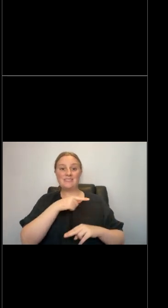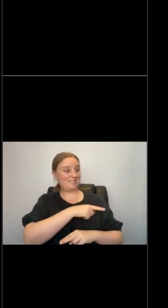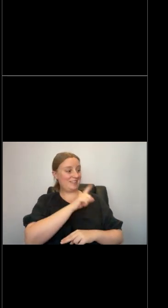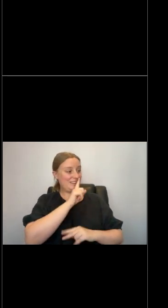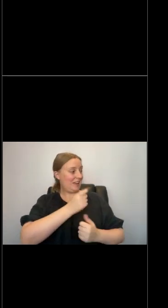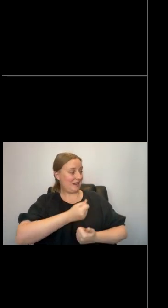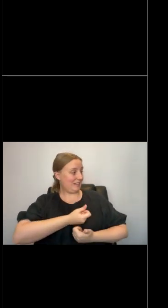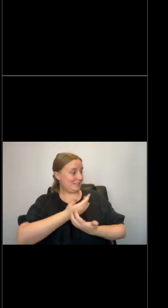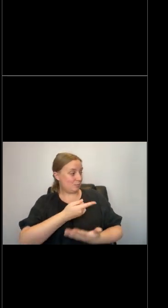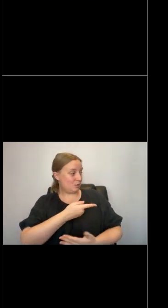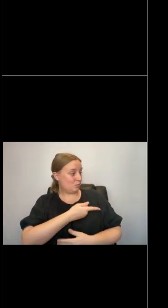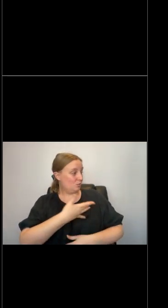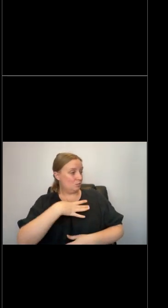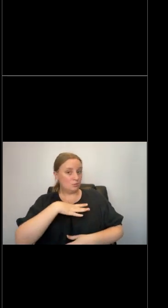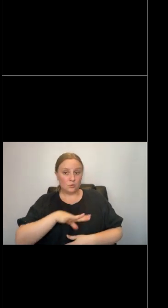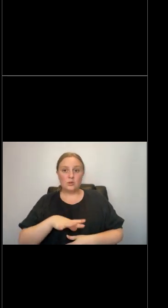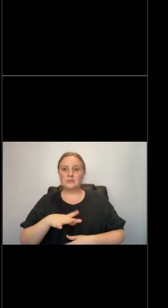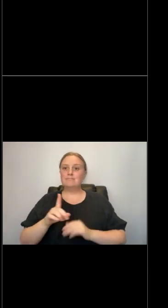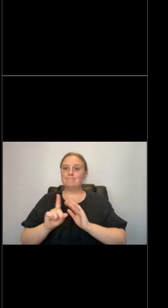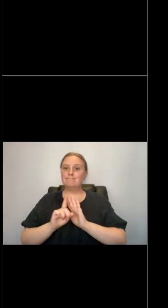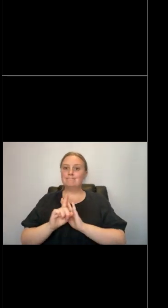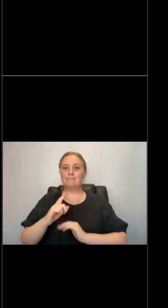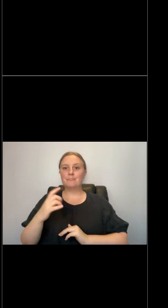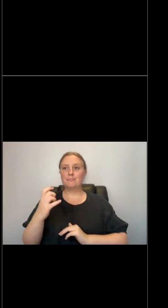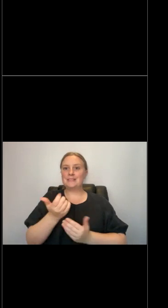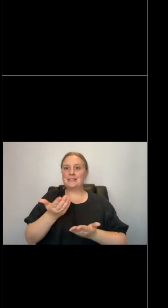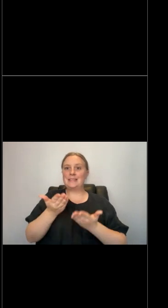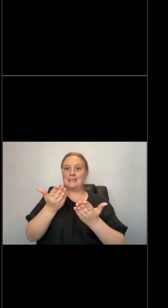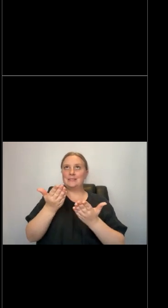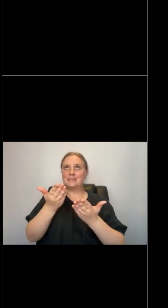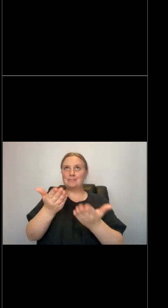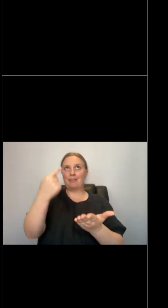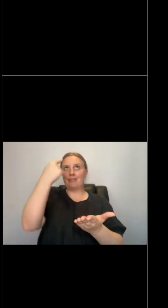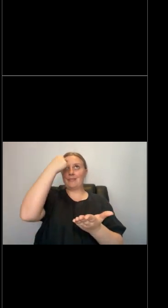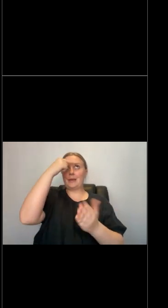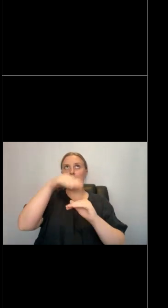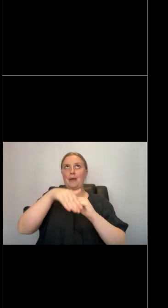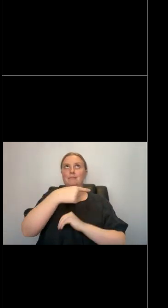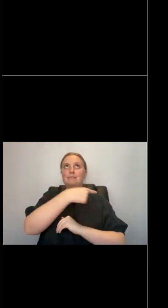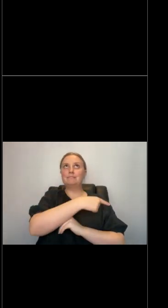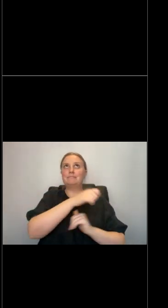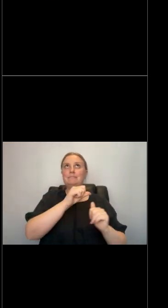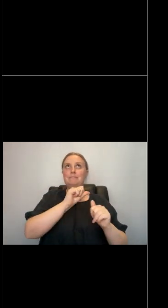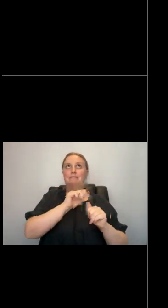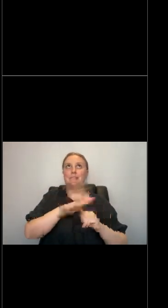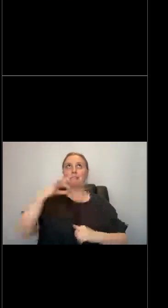really, really fundamental rules for representing